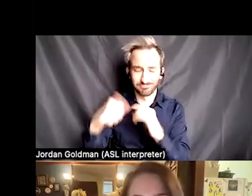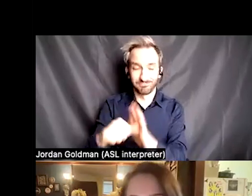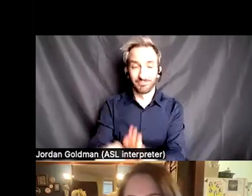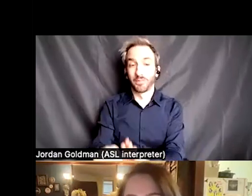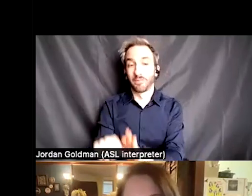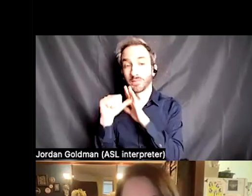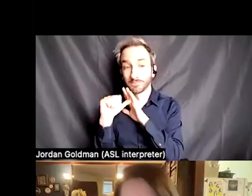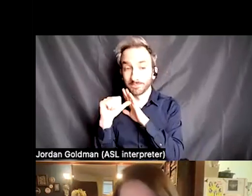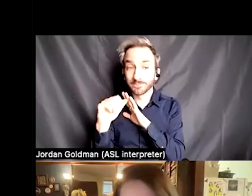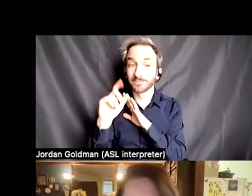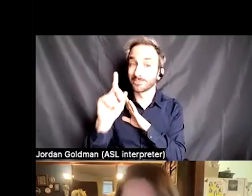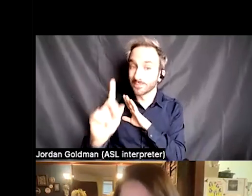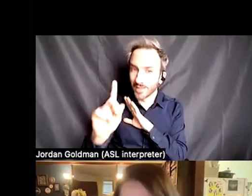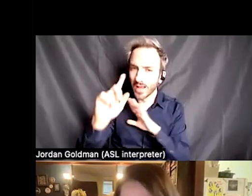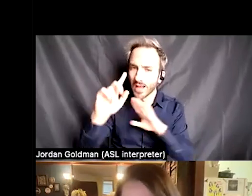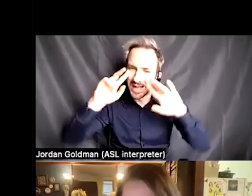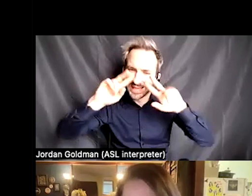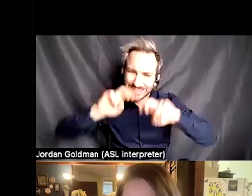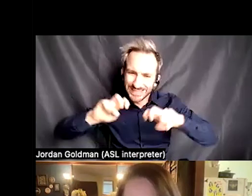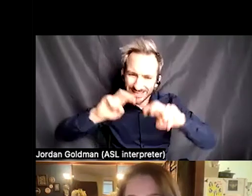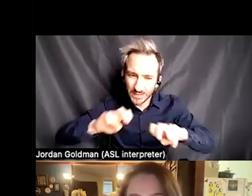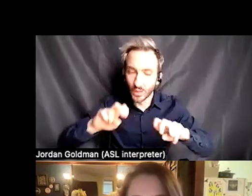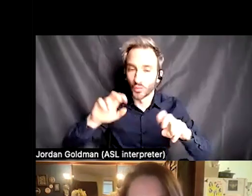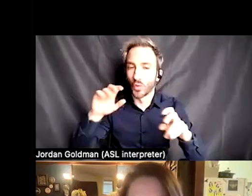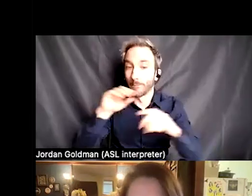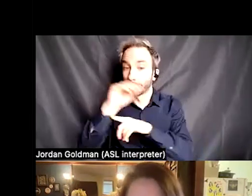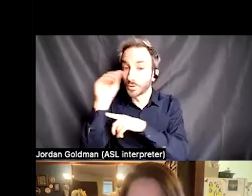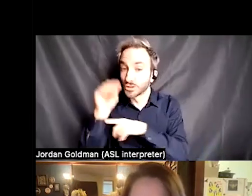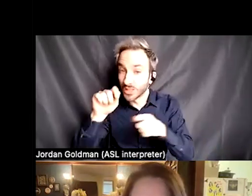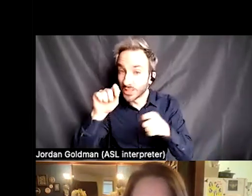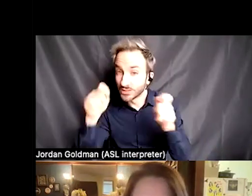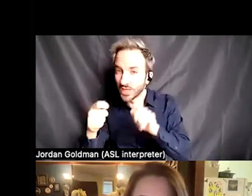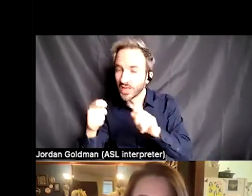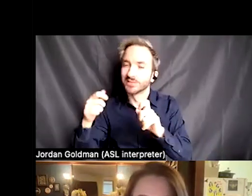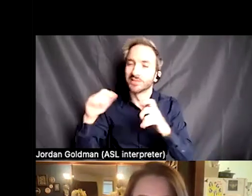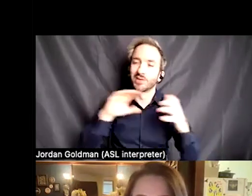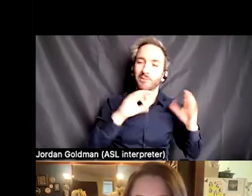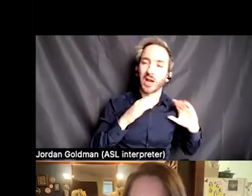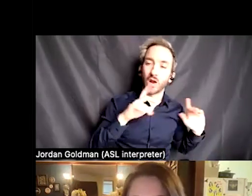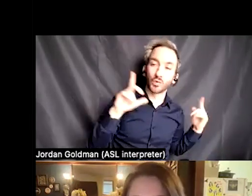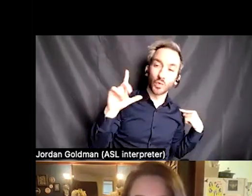And if we dive in on the percent change over last year by age band, we can see romance in the